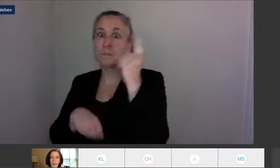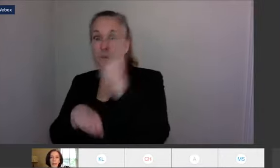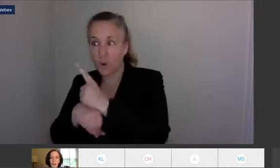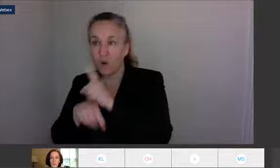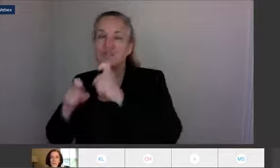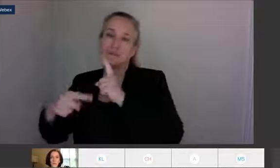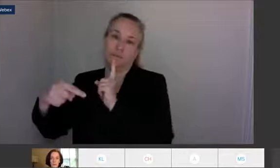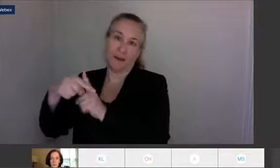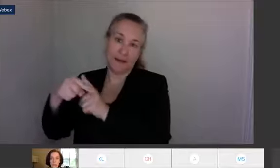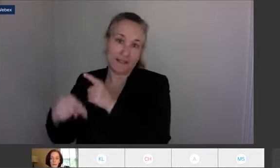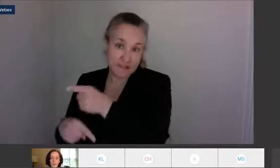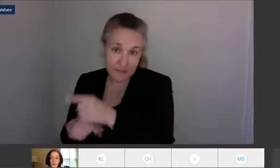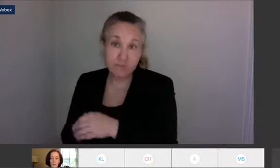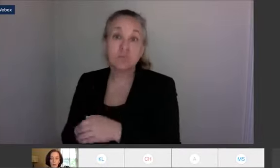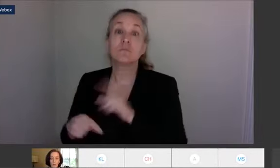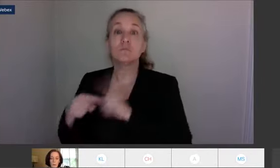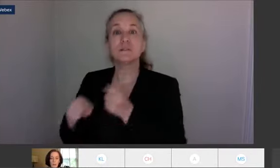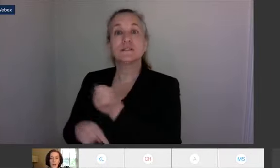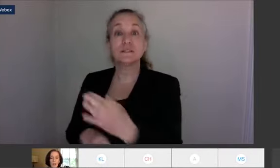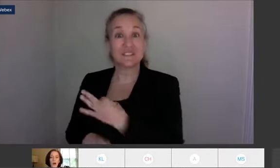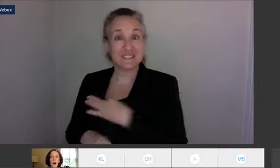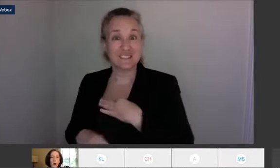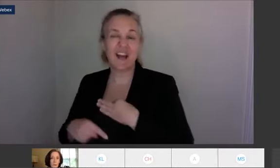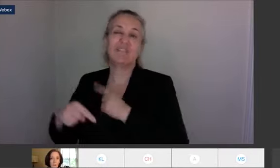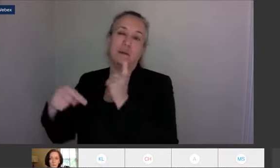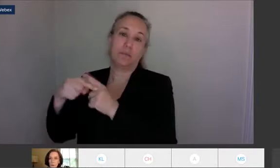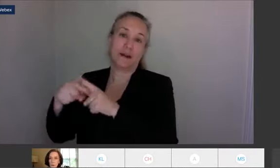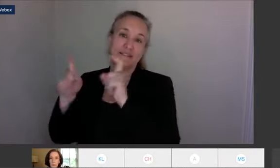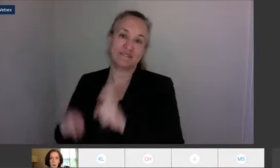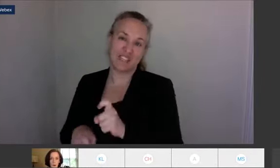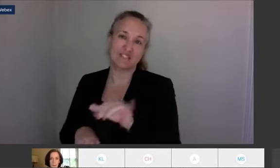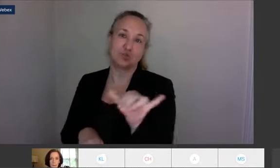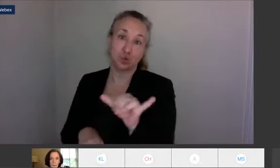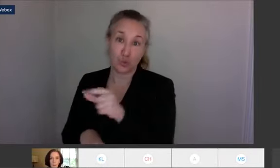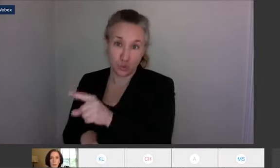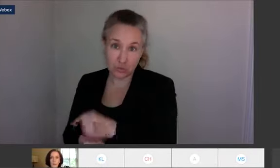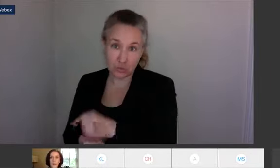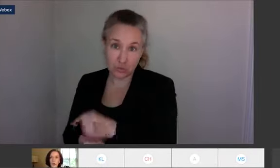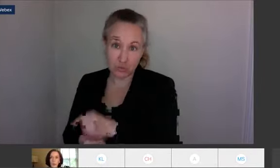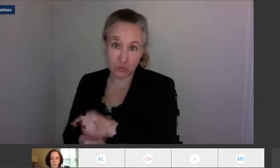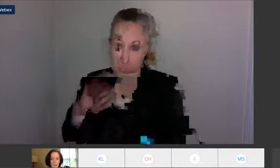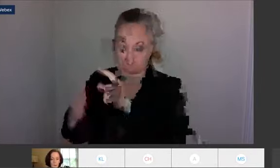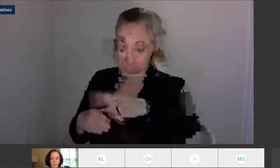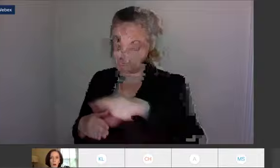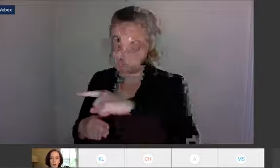handful of staff as well all individuals are stable and no one has required